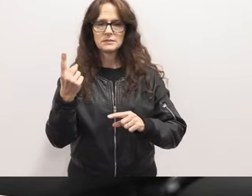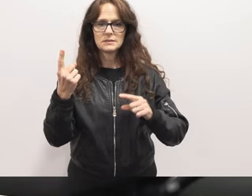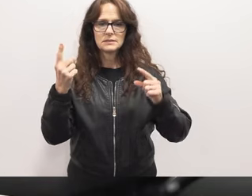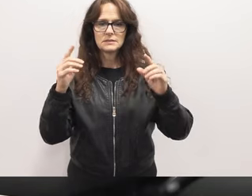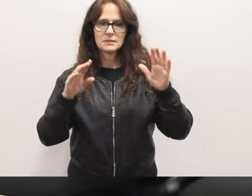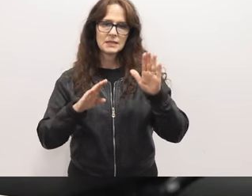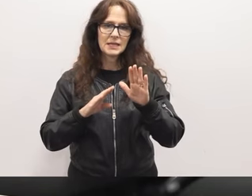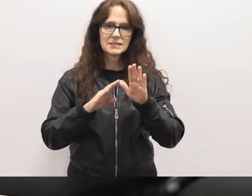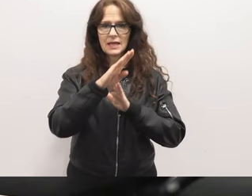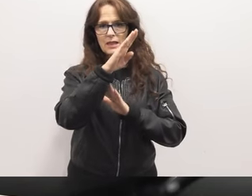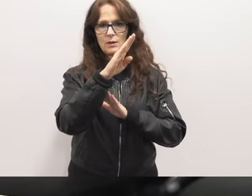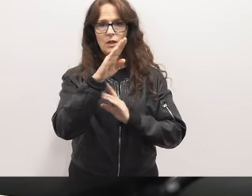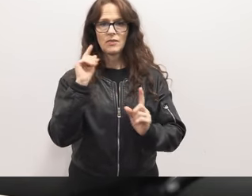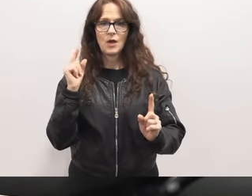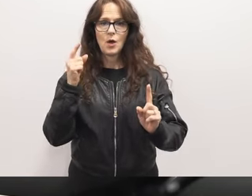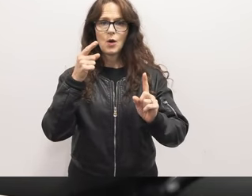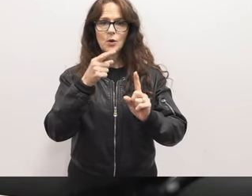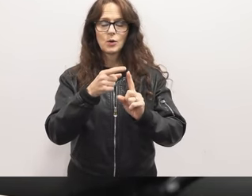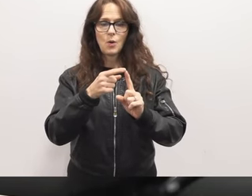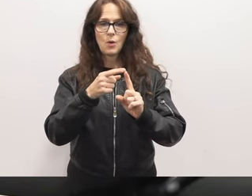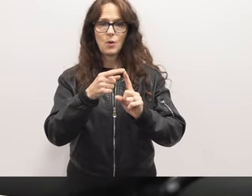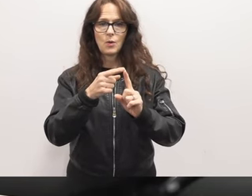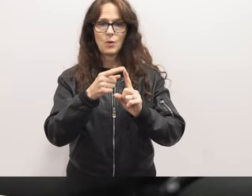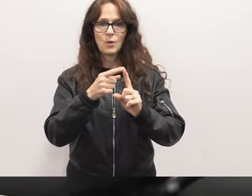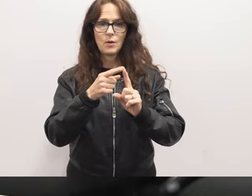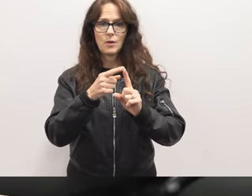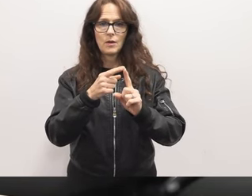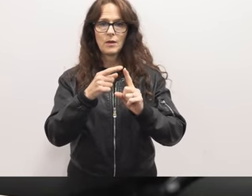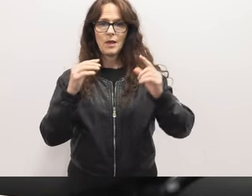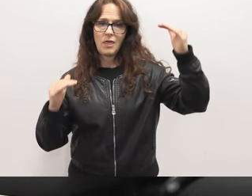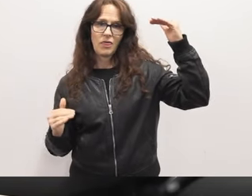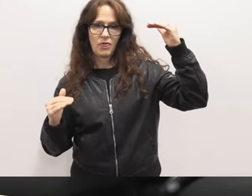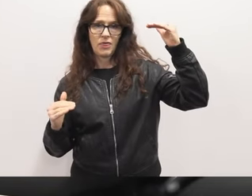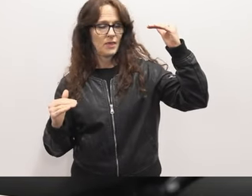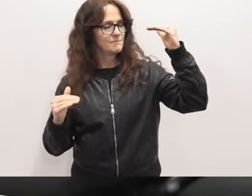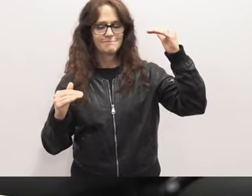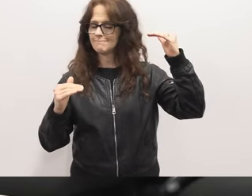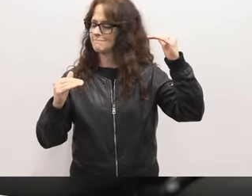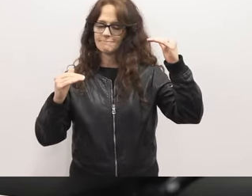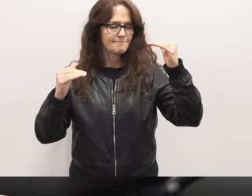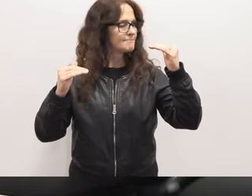The ultimate goal is that there is no disparity between groups of students.